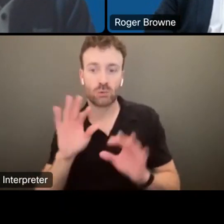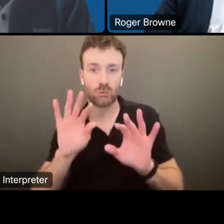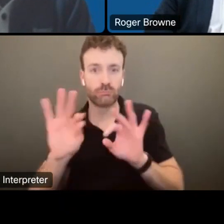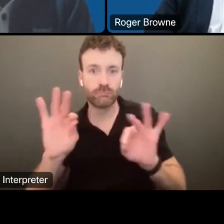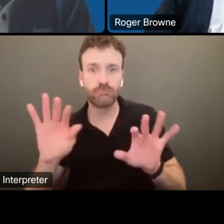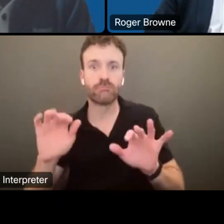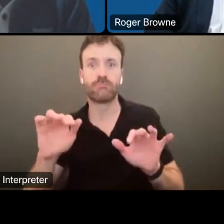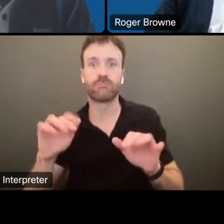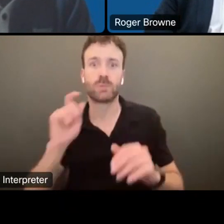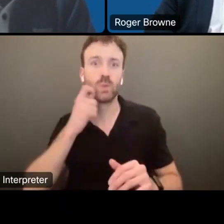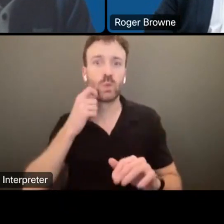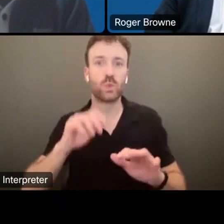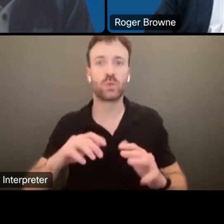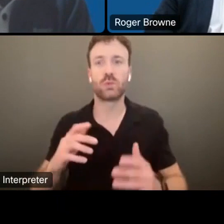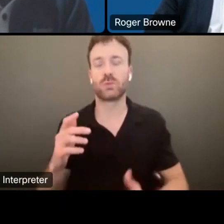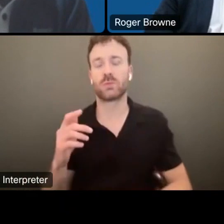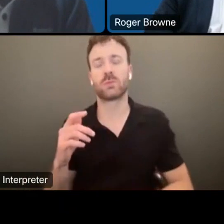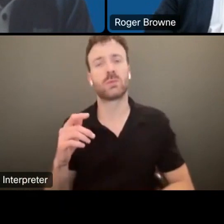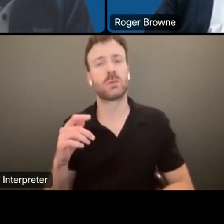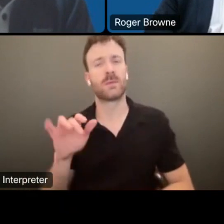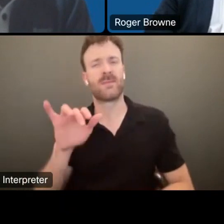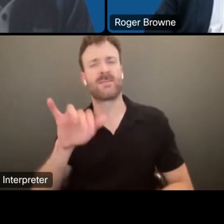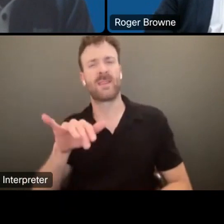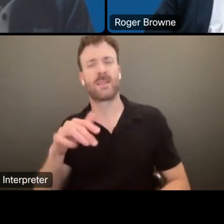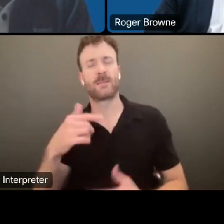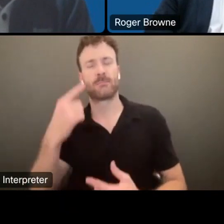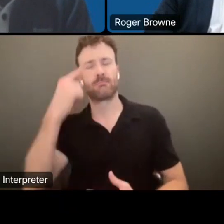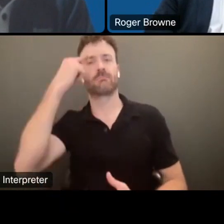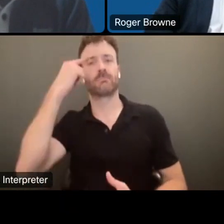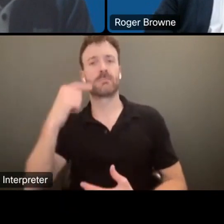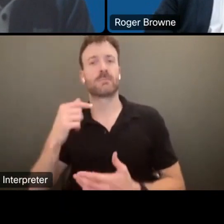This kind of brings up to me like a larger issue that I struggled with over the two decades